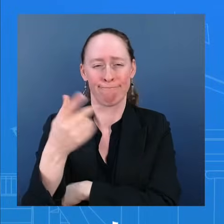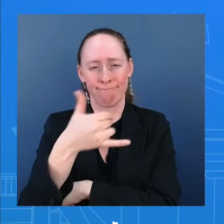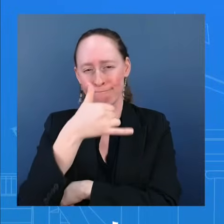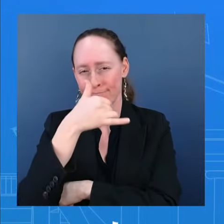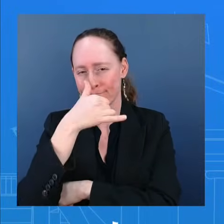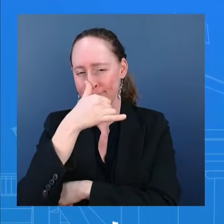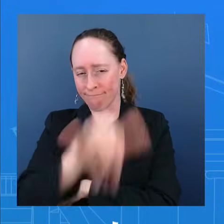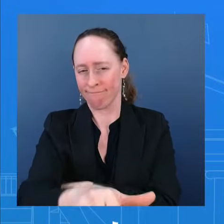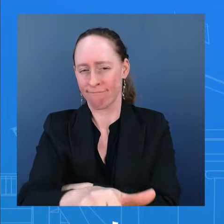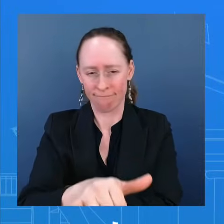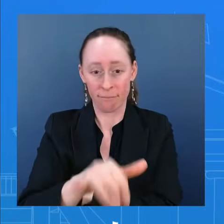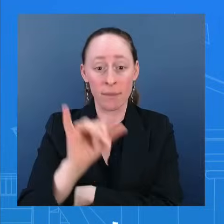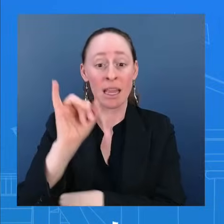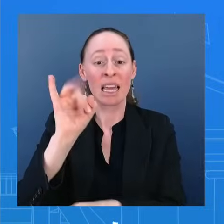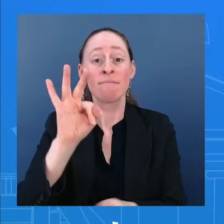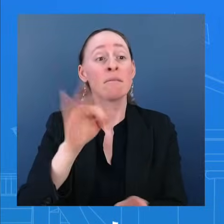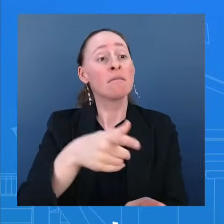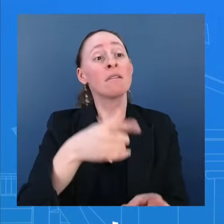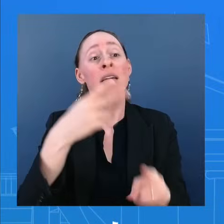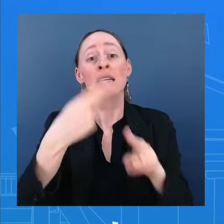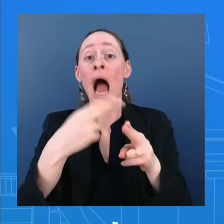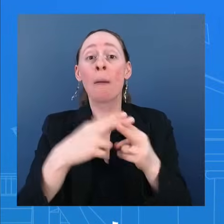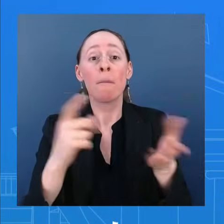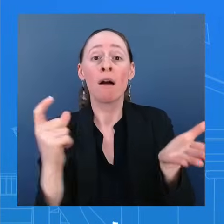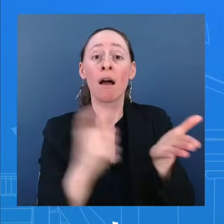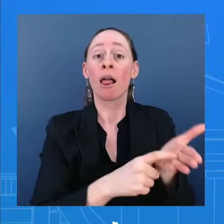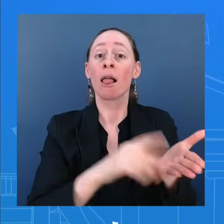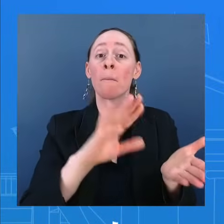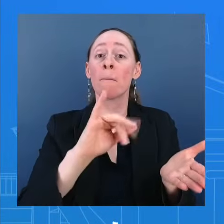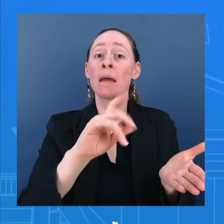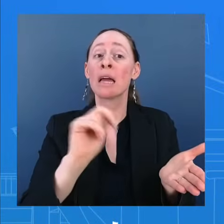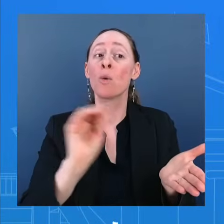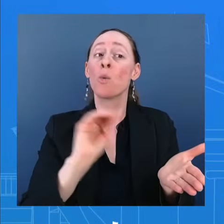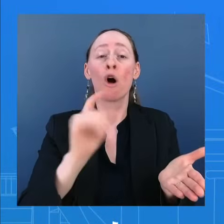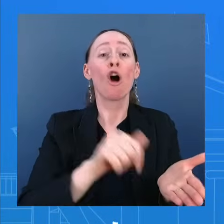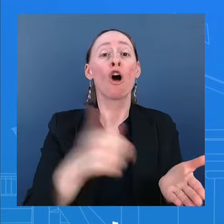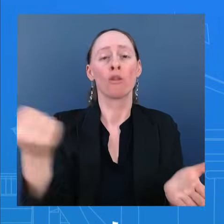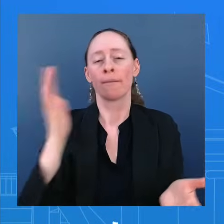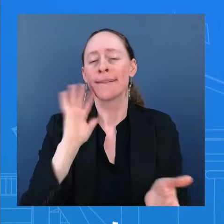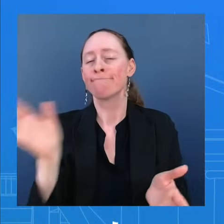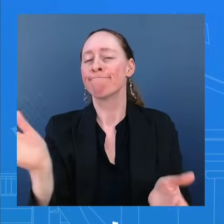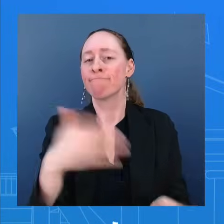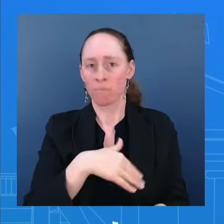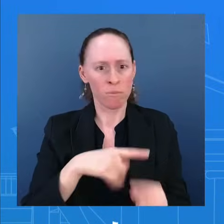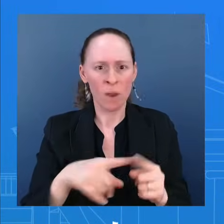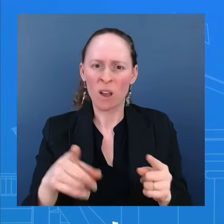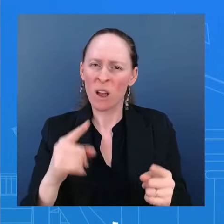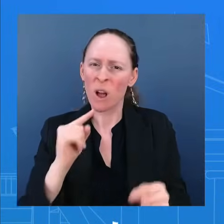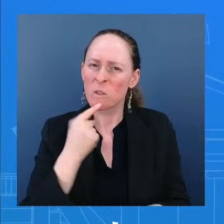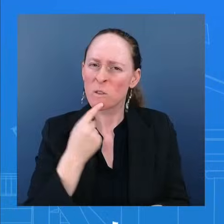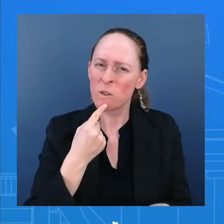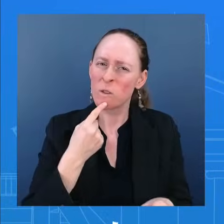and, more fairly, a declination. Pardon warranted." And so, I think the actions that the president took today,